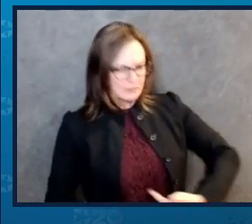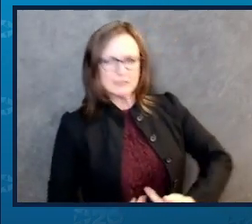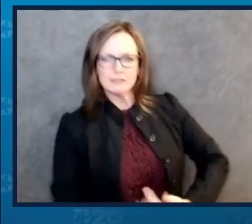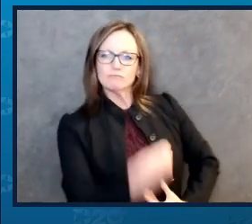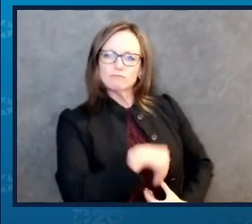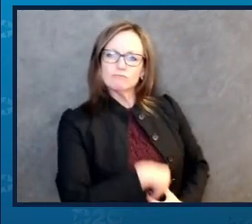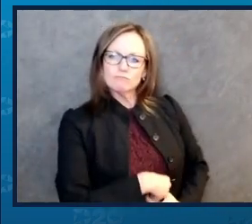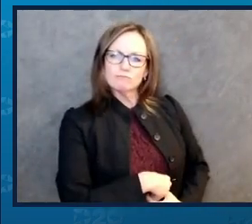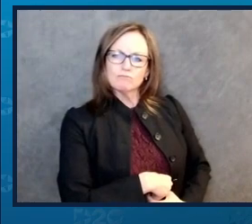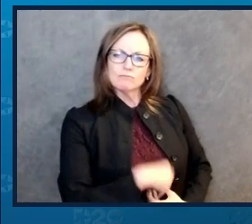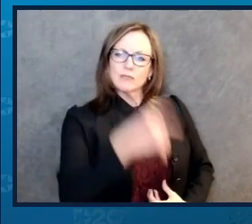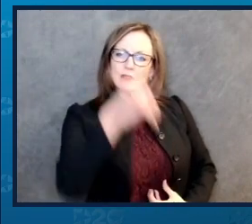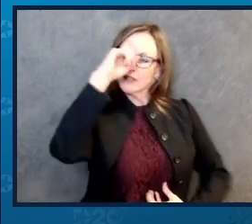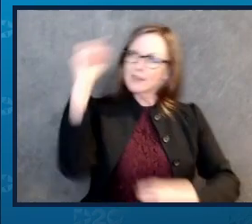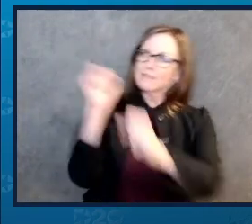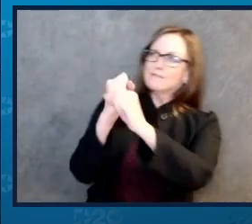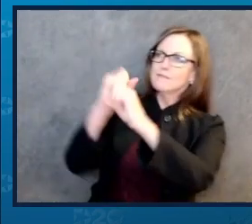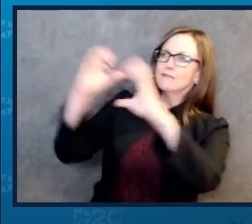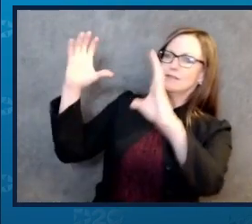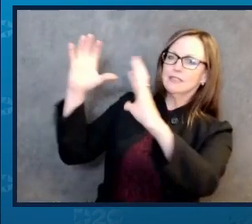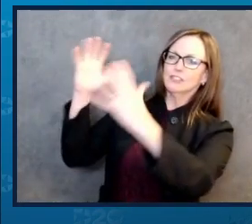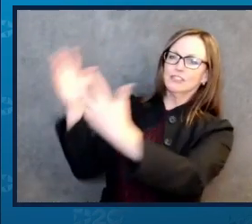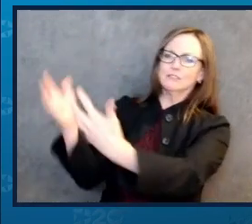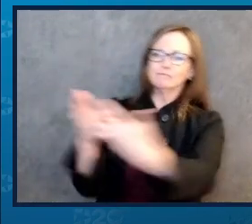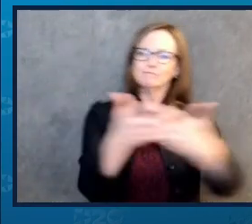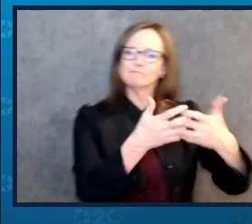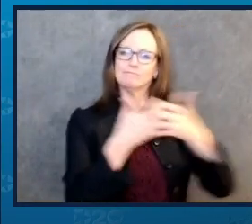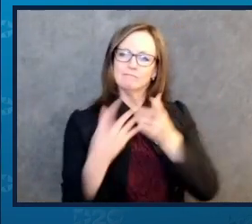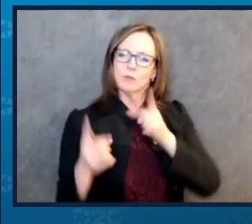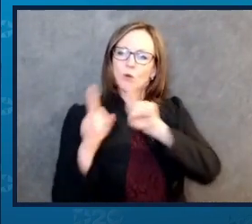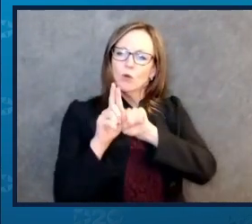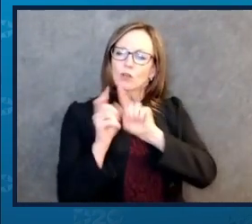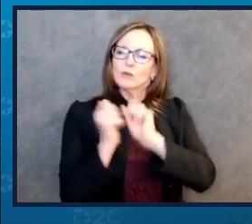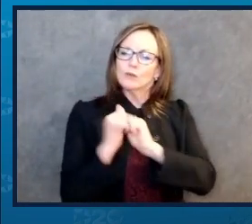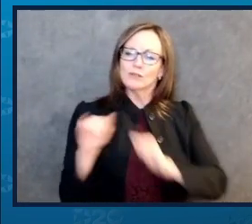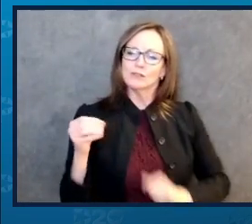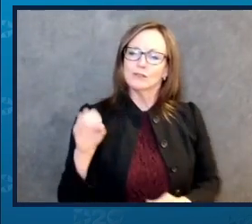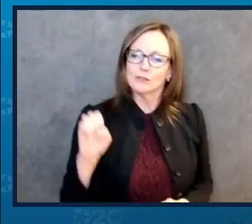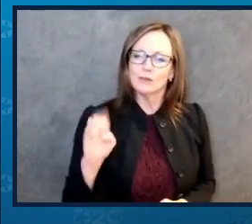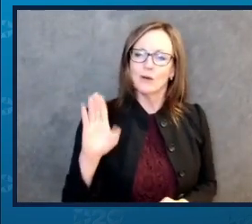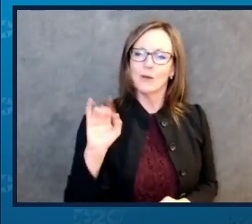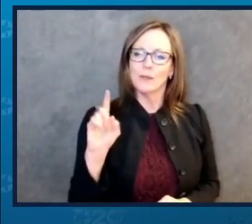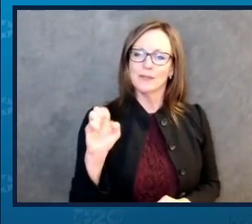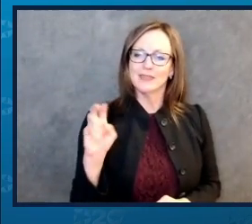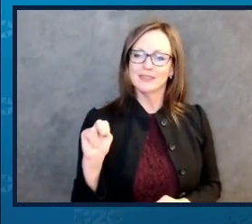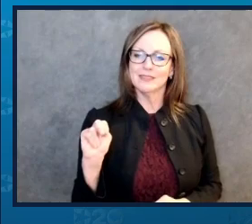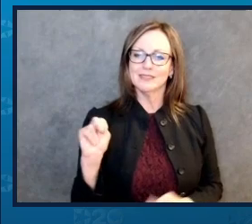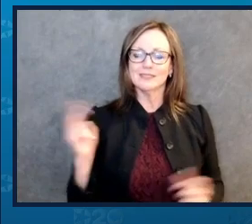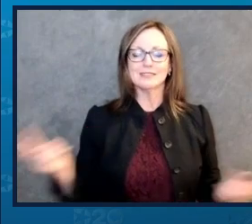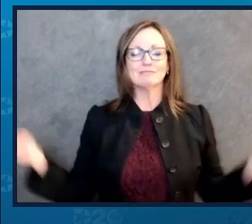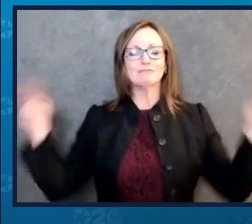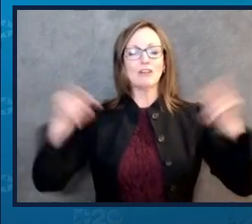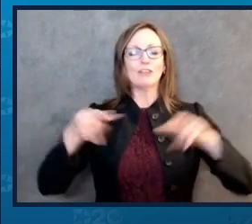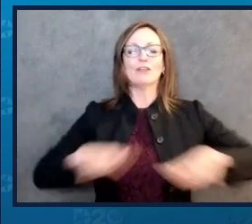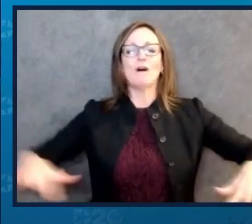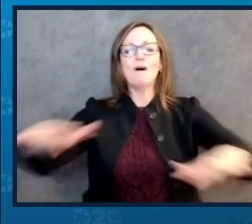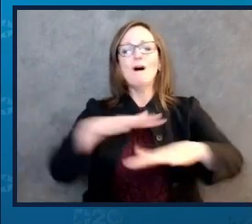TO THE ONE THAT JOE BIDEN SHARES, A VISION OF OUR NATION